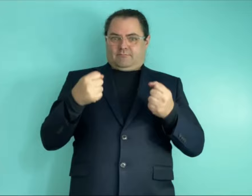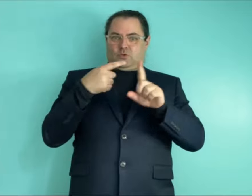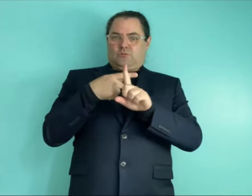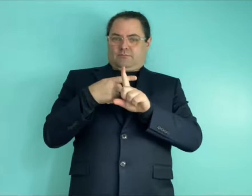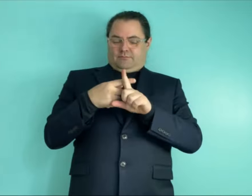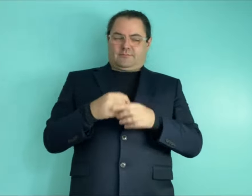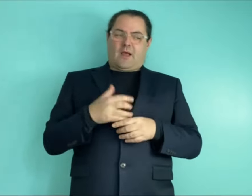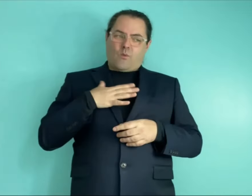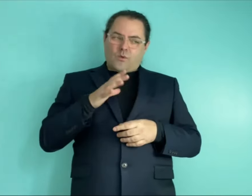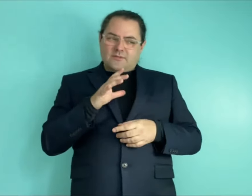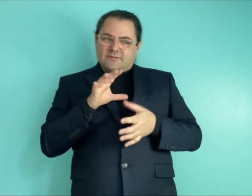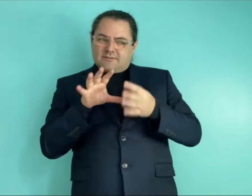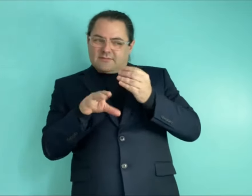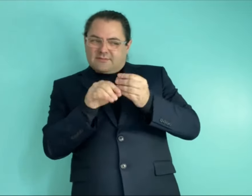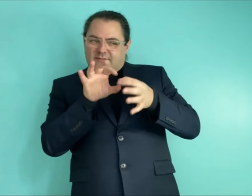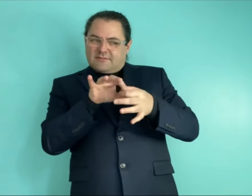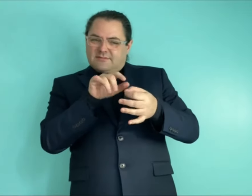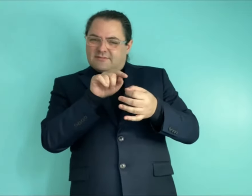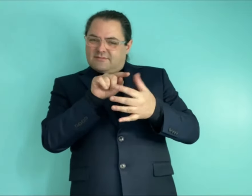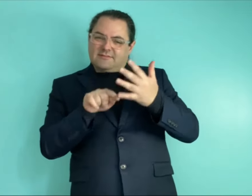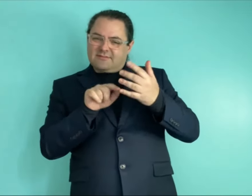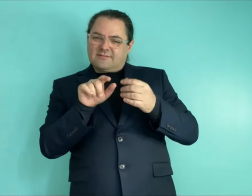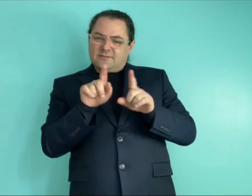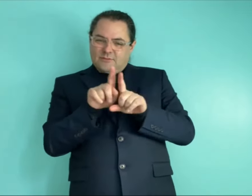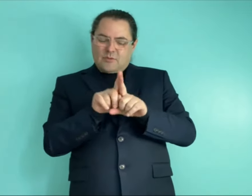to buy this provides an opportunity that African Union commission.